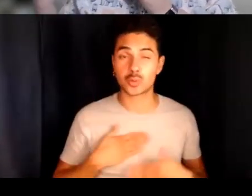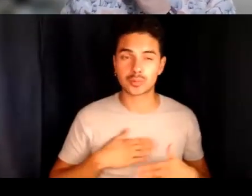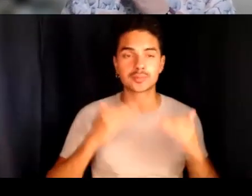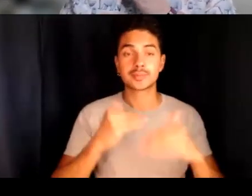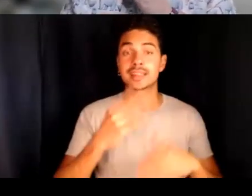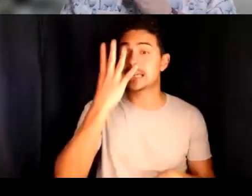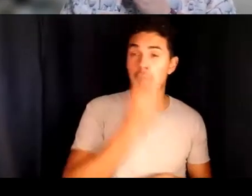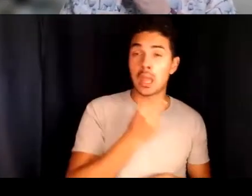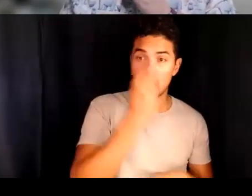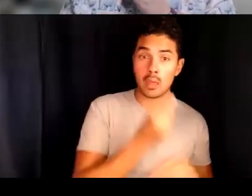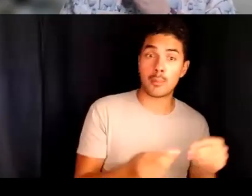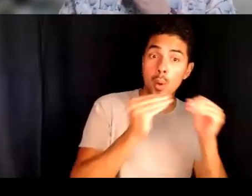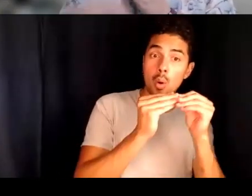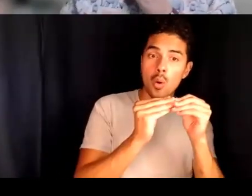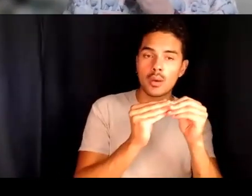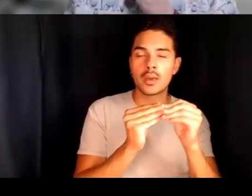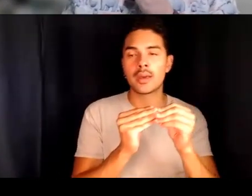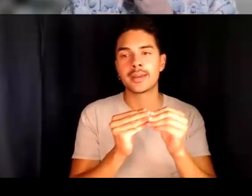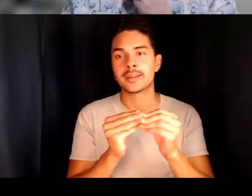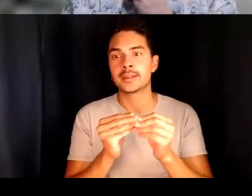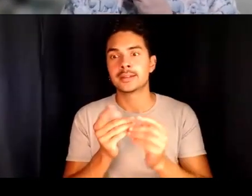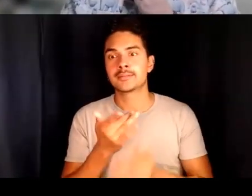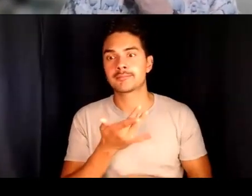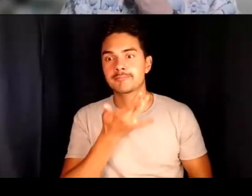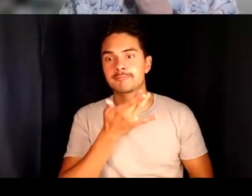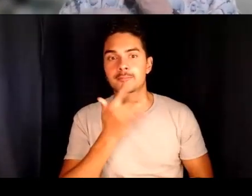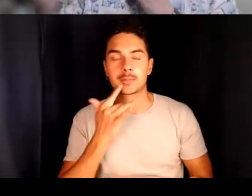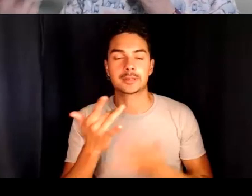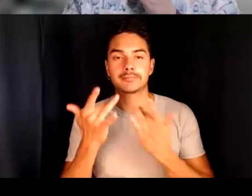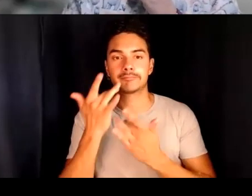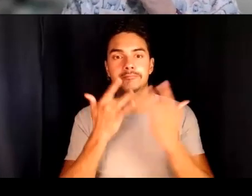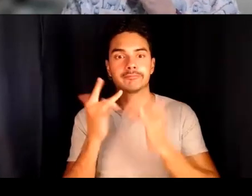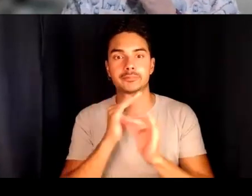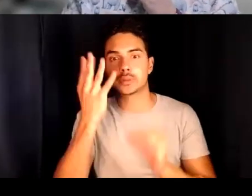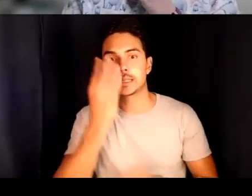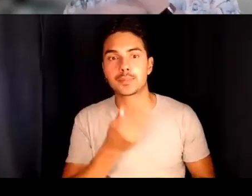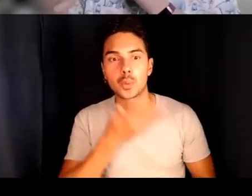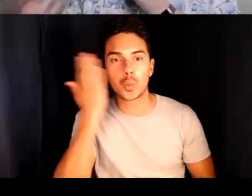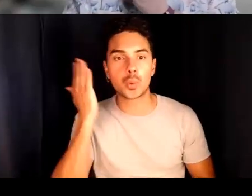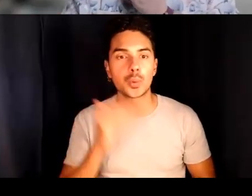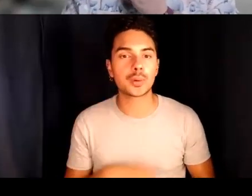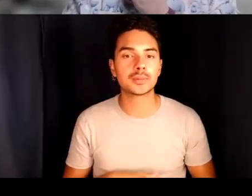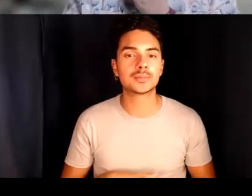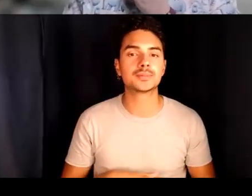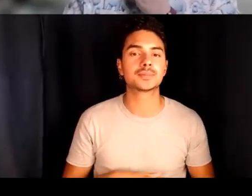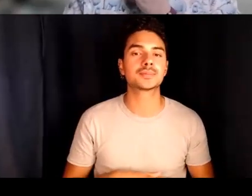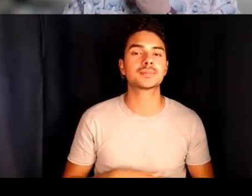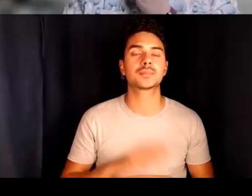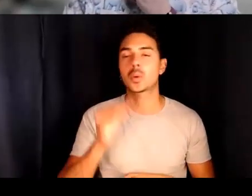frequently falling asleep or sleeping not in the bed. Again at, you know, domestic violence shelters, you know,